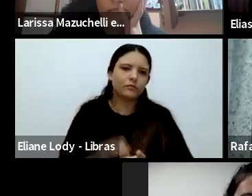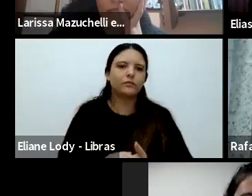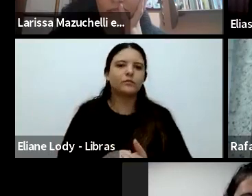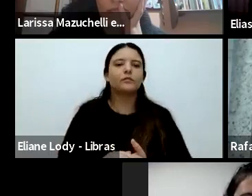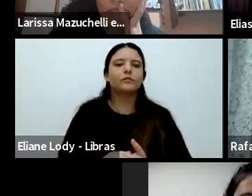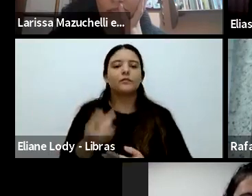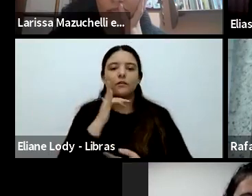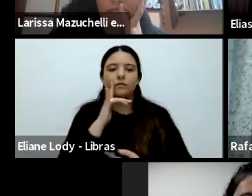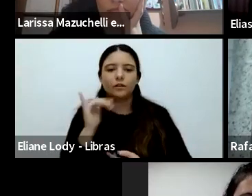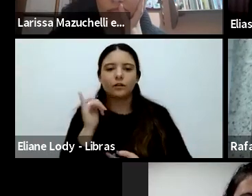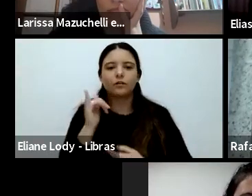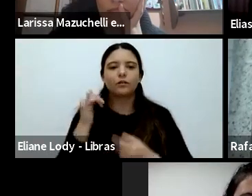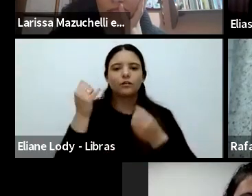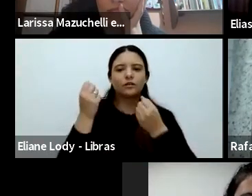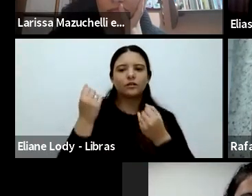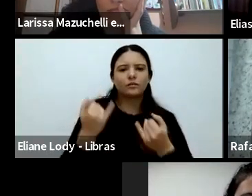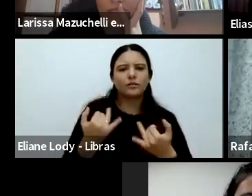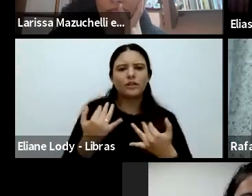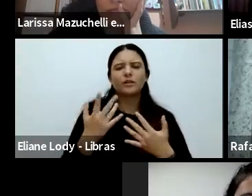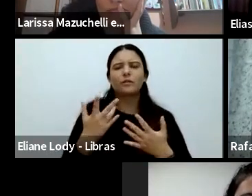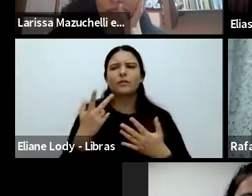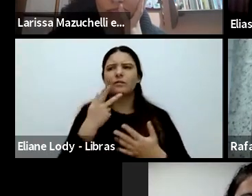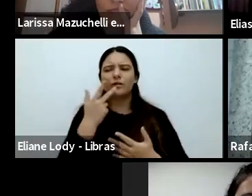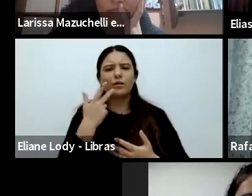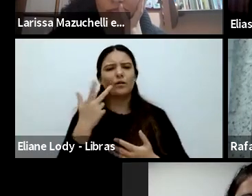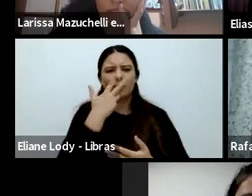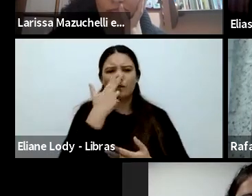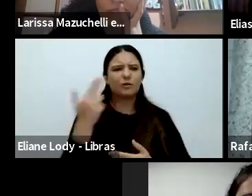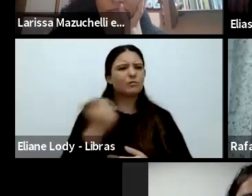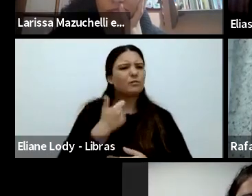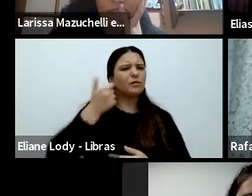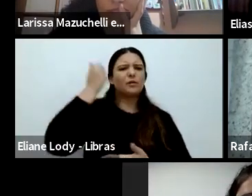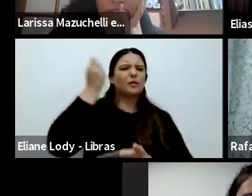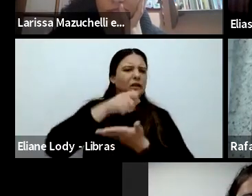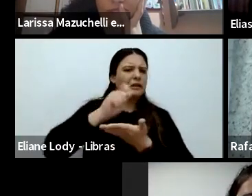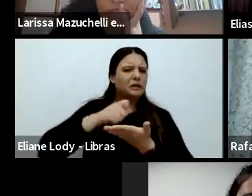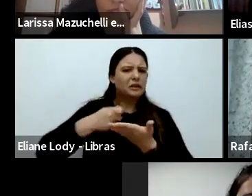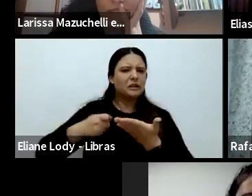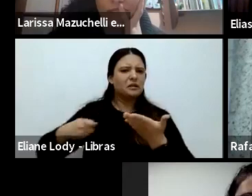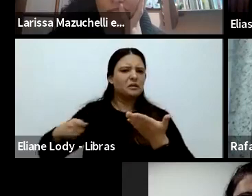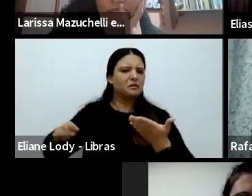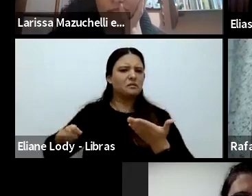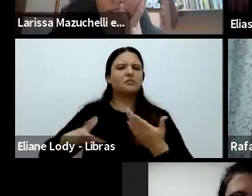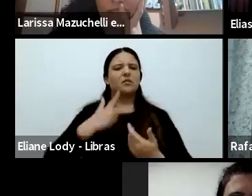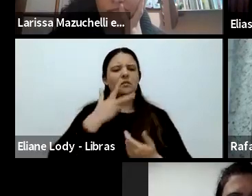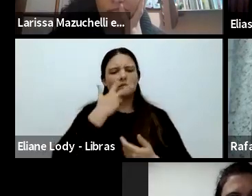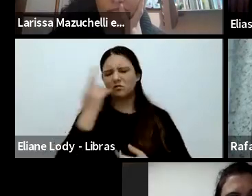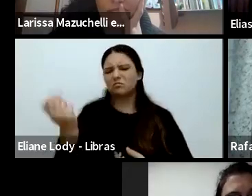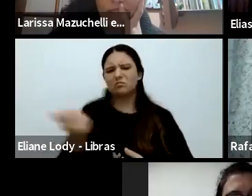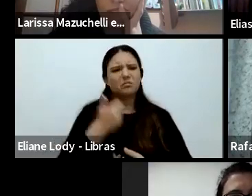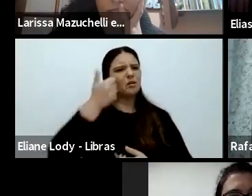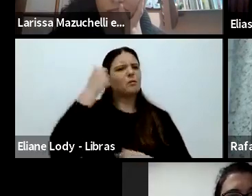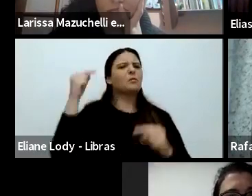It became, I think. this is some of the greatest stuff he's ever written has stuff he's ever written has his volume three of the collected works it's all it's all about defect